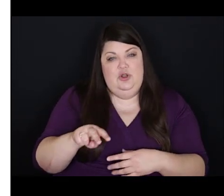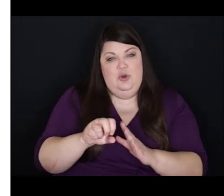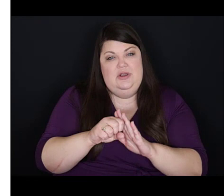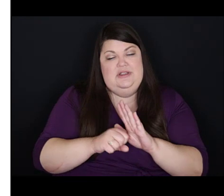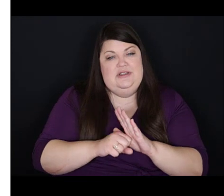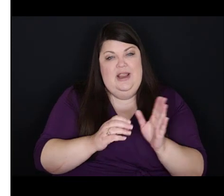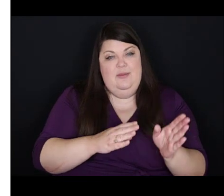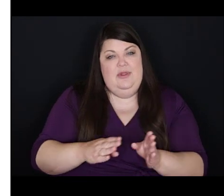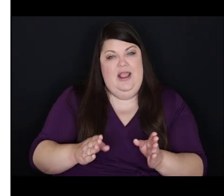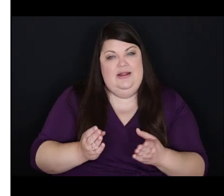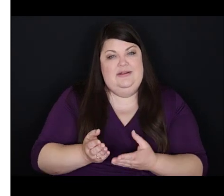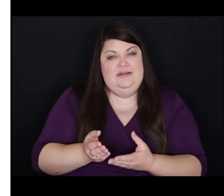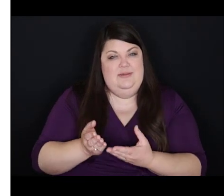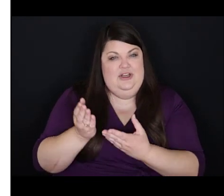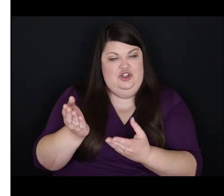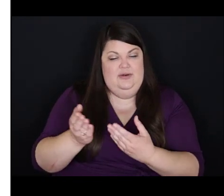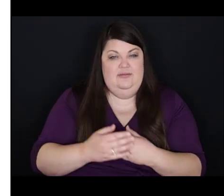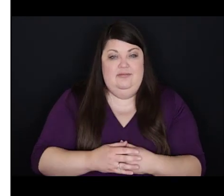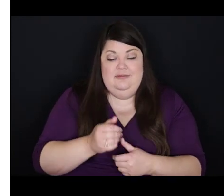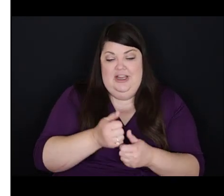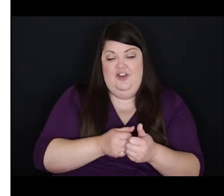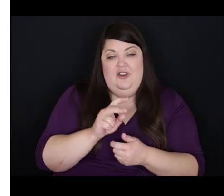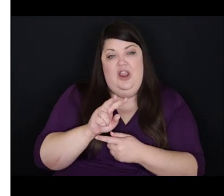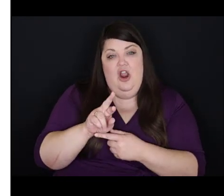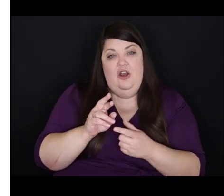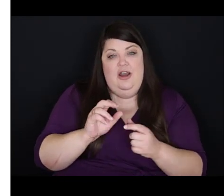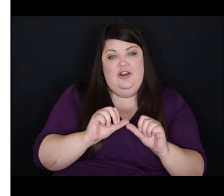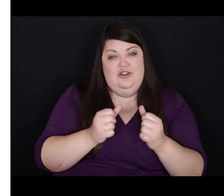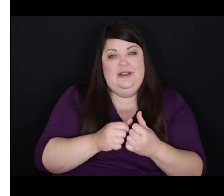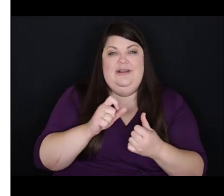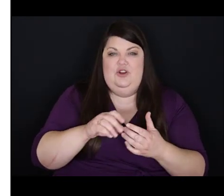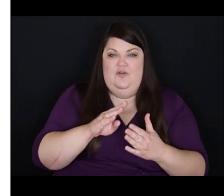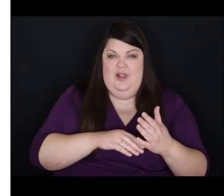Each VR agency will need to complete two versions of this form,